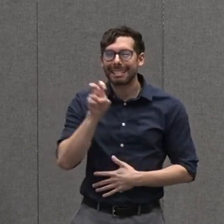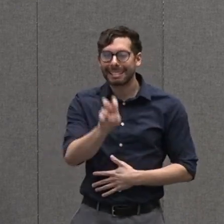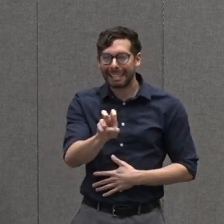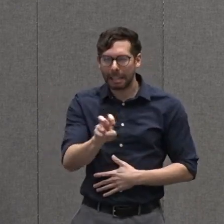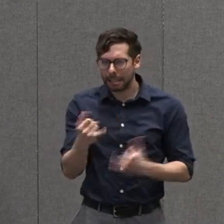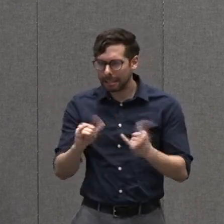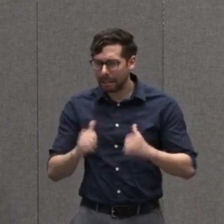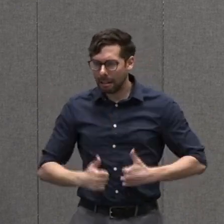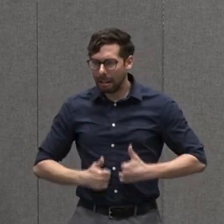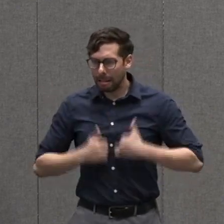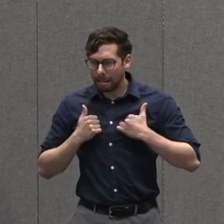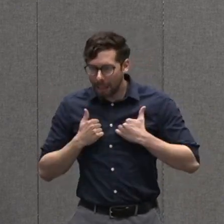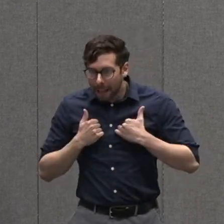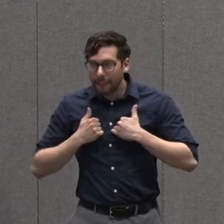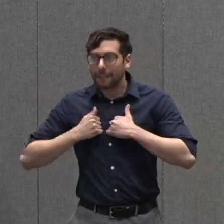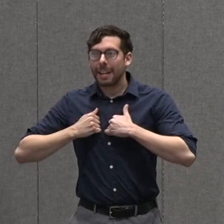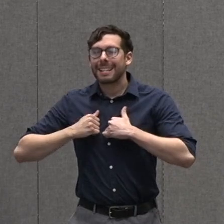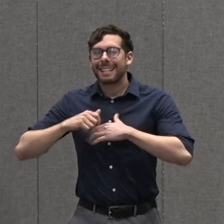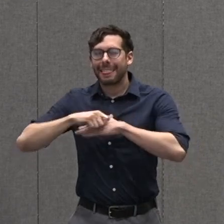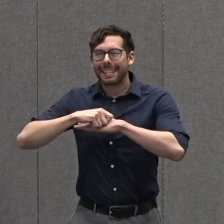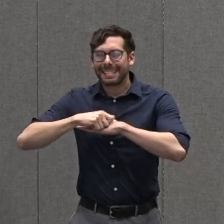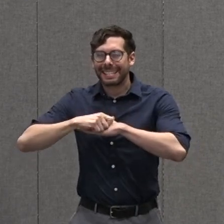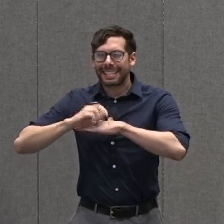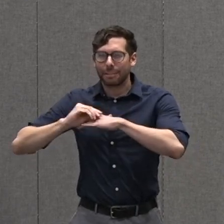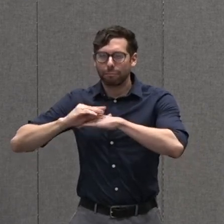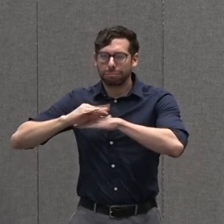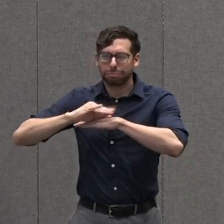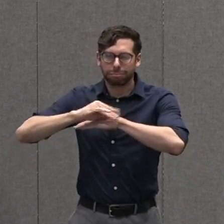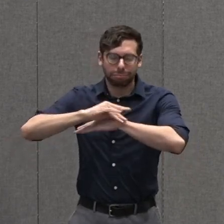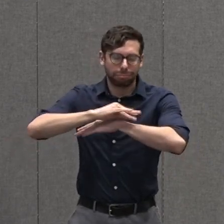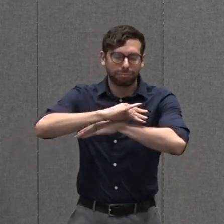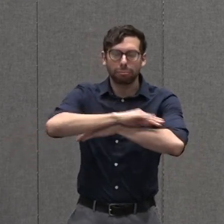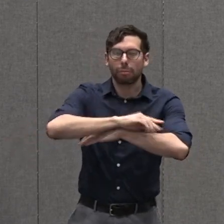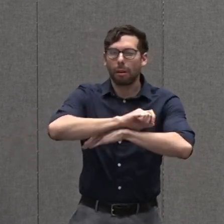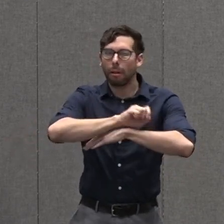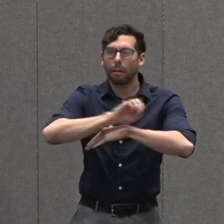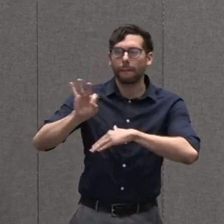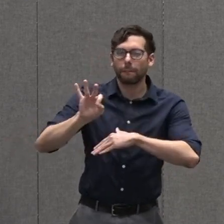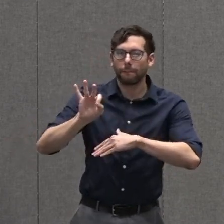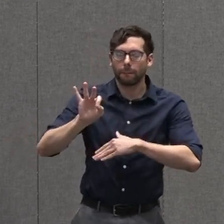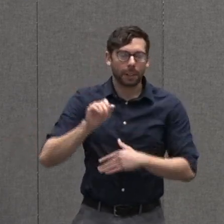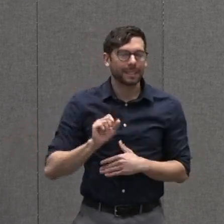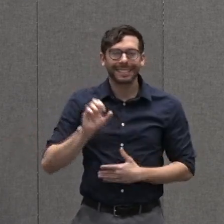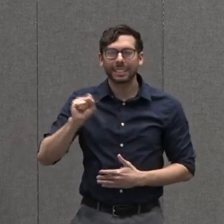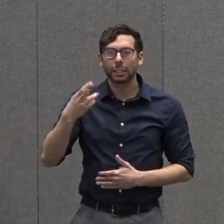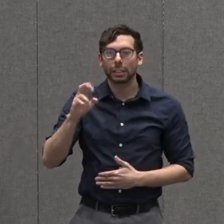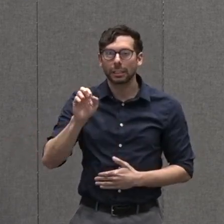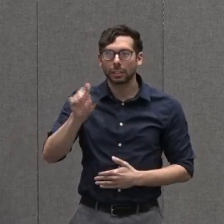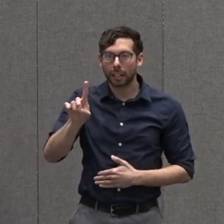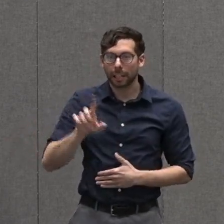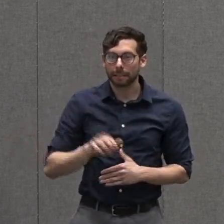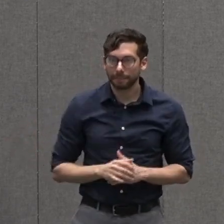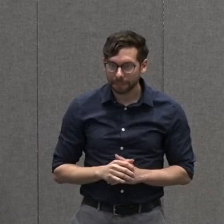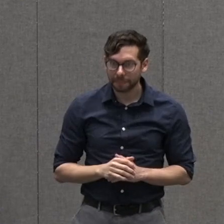This one is a little more fragile, I compare it, it's texture to a paper towel.